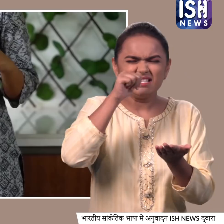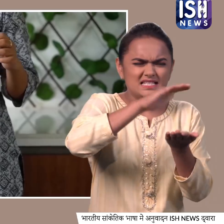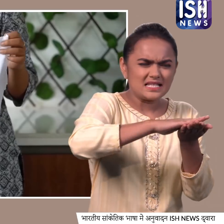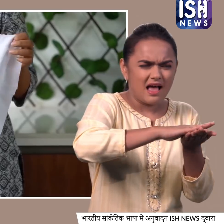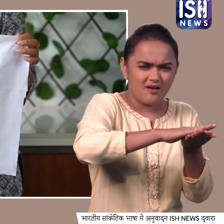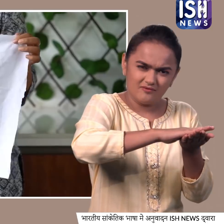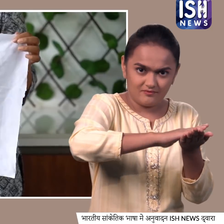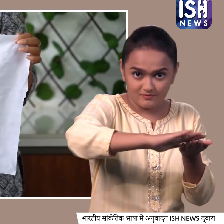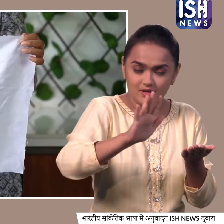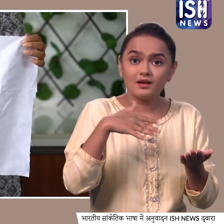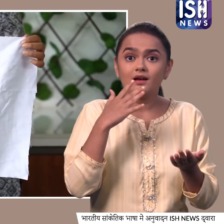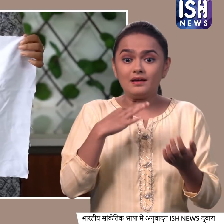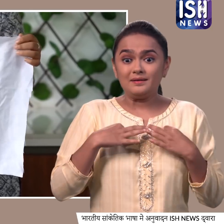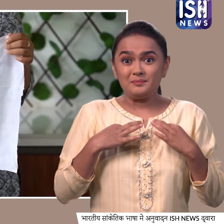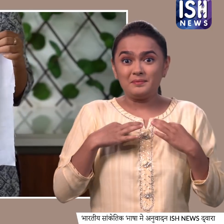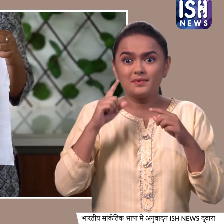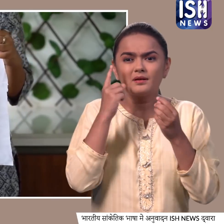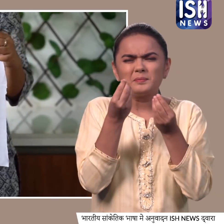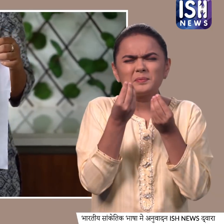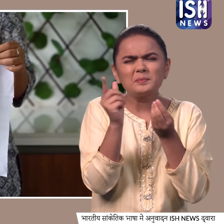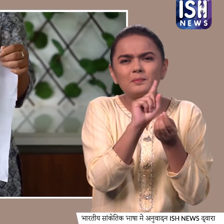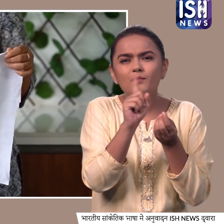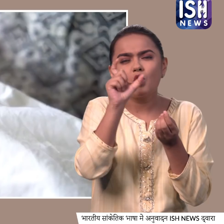and take a thin white cotton cloth like this